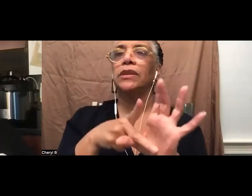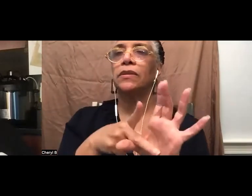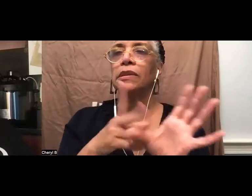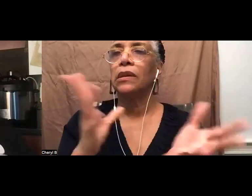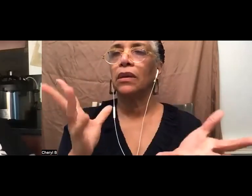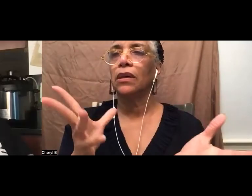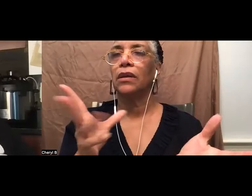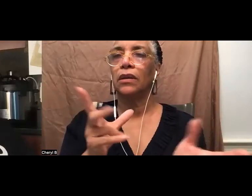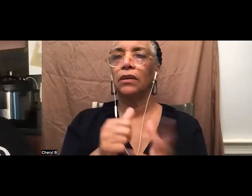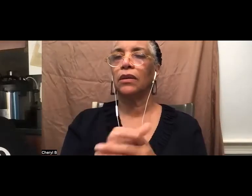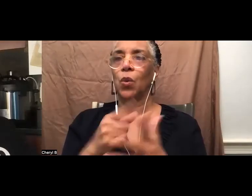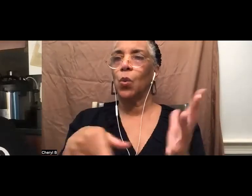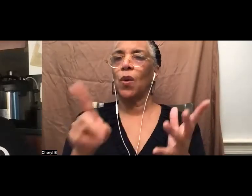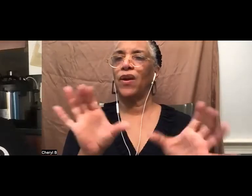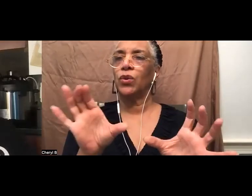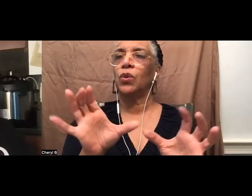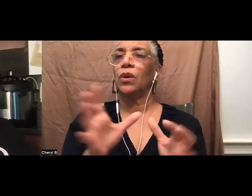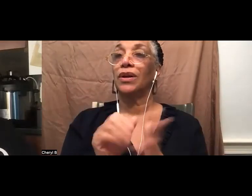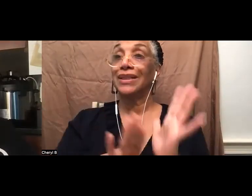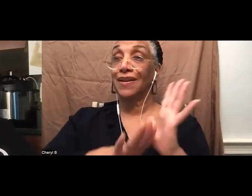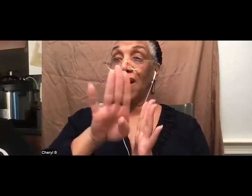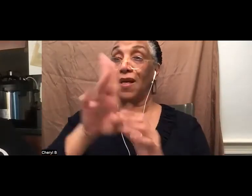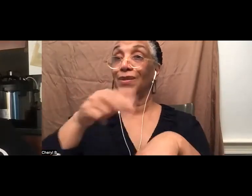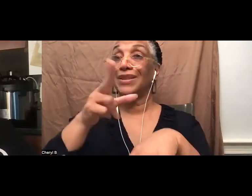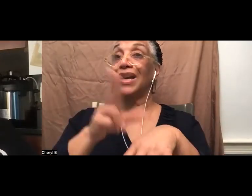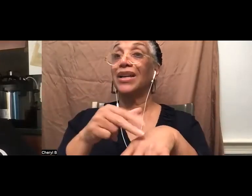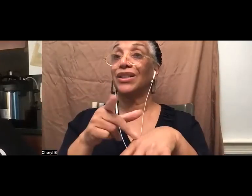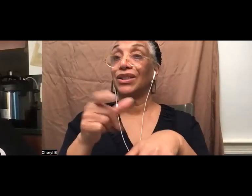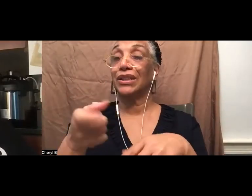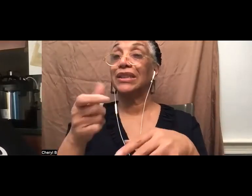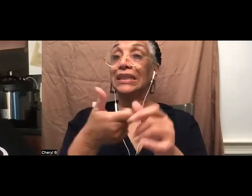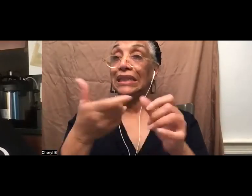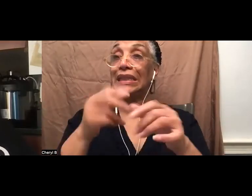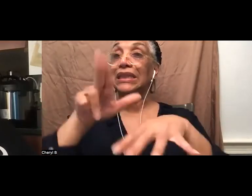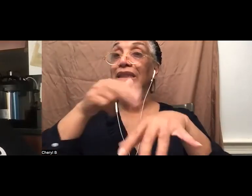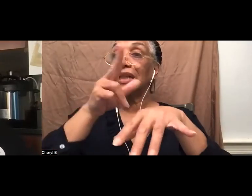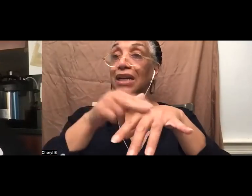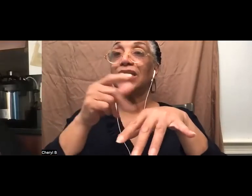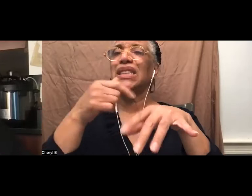The developed nations have also treated each negotiation as a whole new agreement rather than something that is